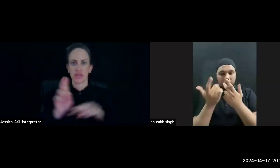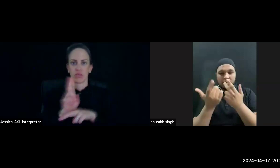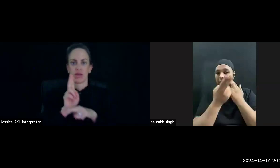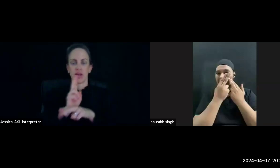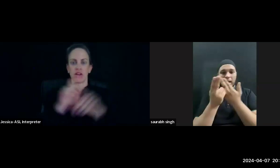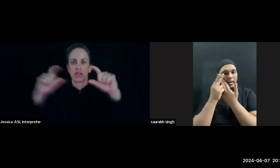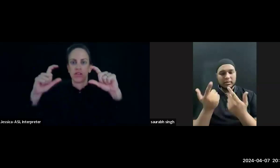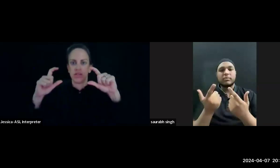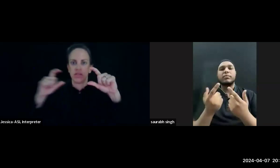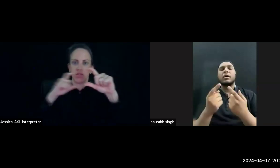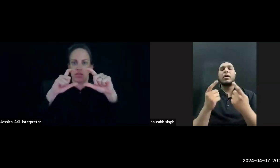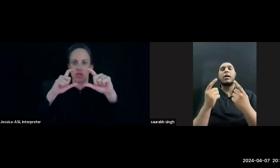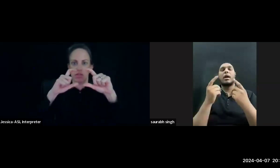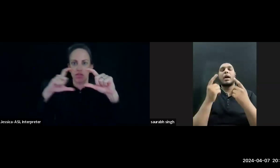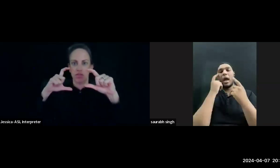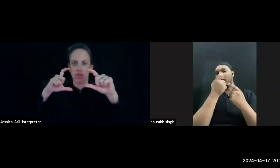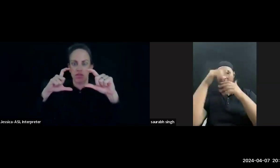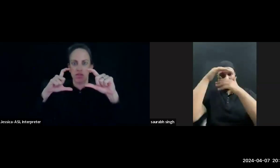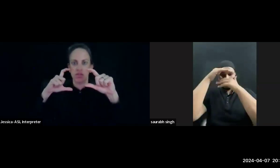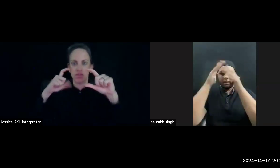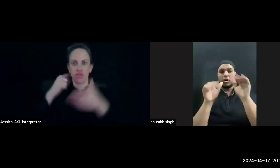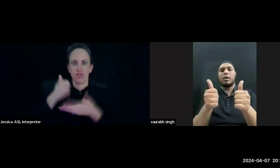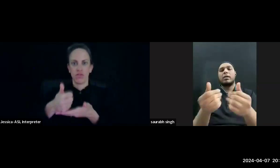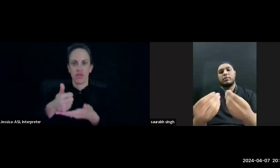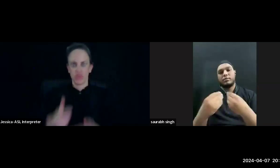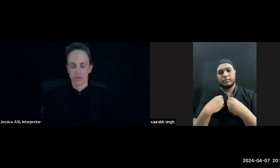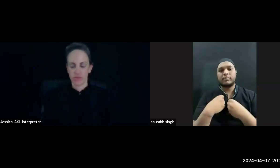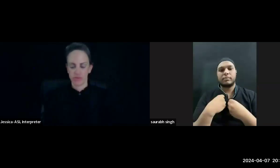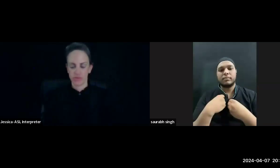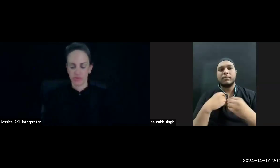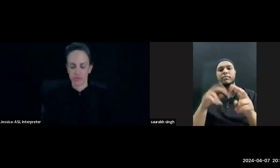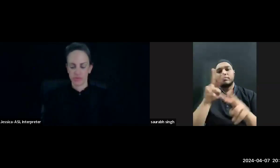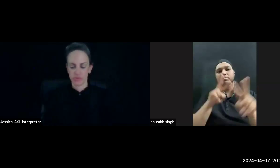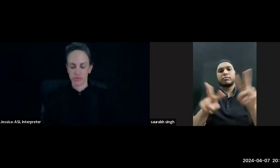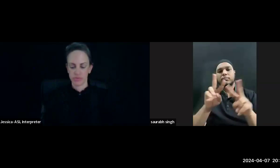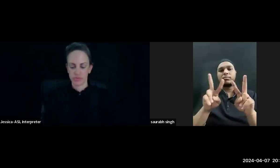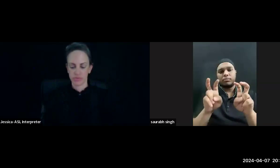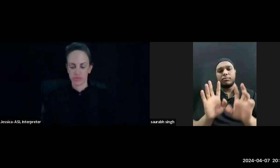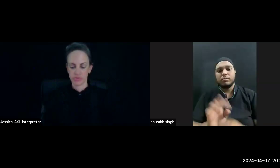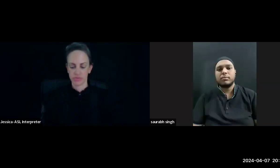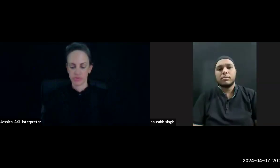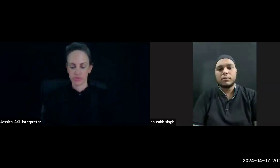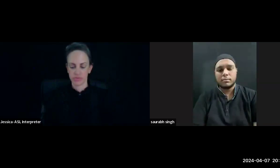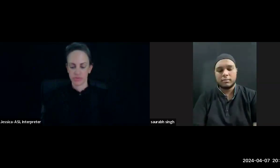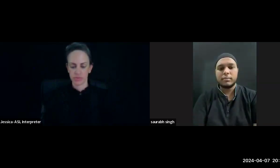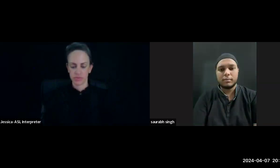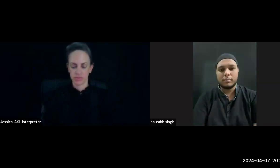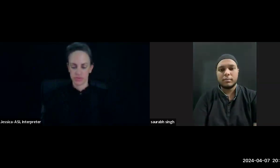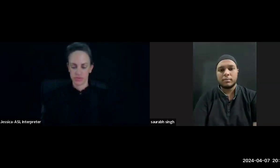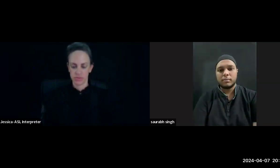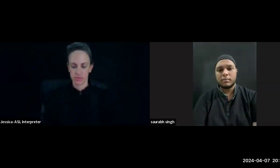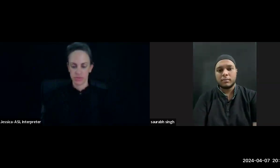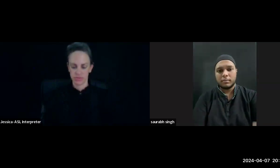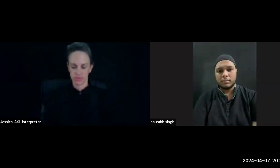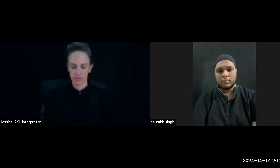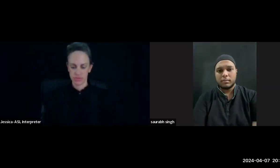vision or they can magnify uh what you're seeing and so on. okay so I hope I have answered that